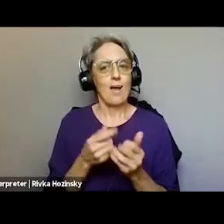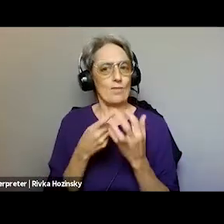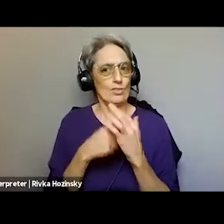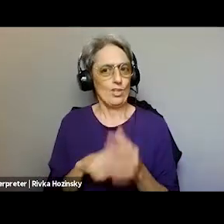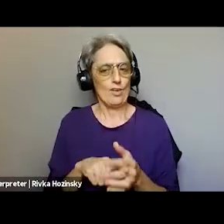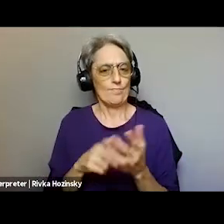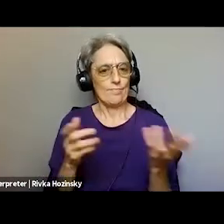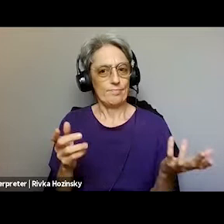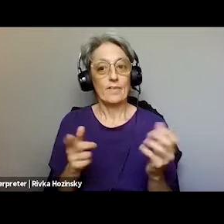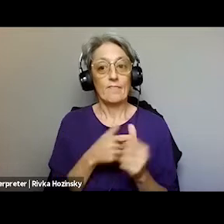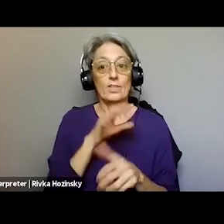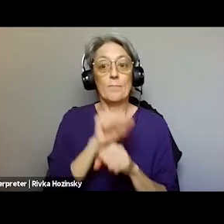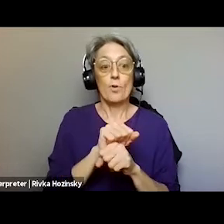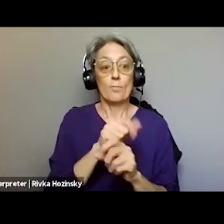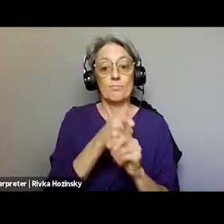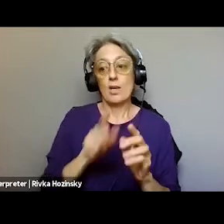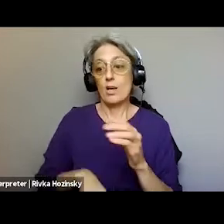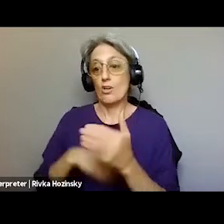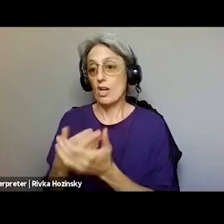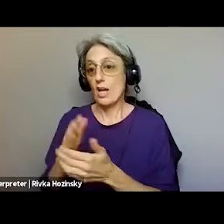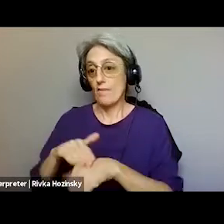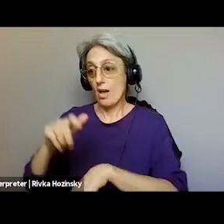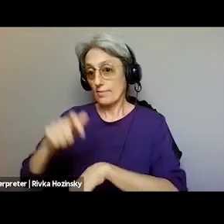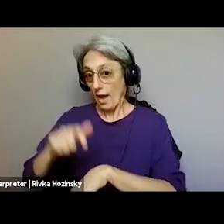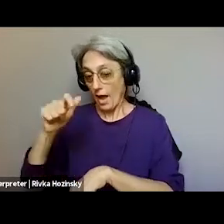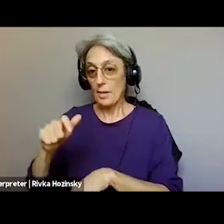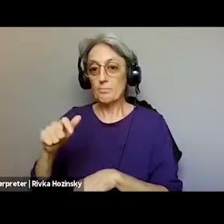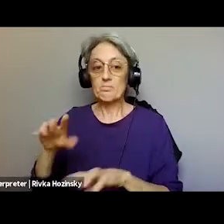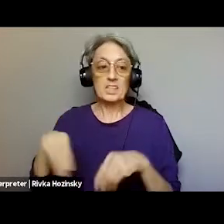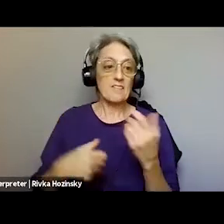first appointment in time for the most beneficial impact? We know that the earlier that they can get